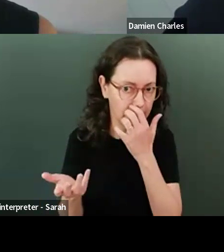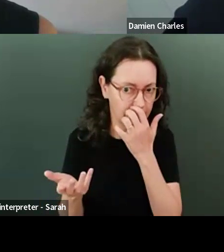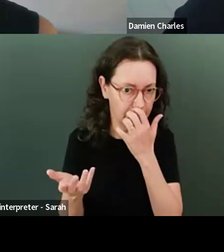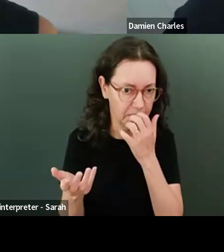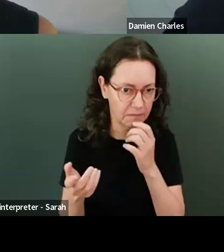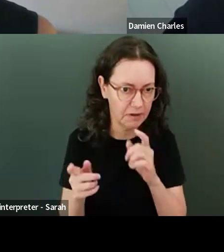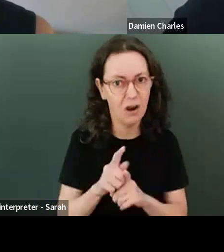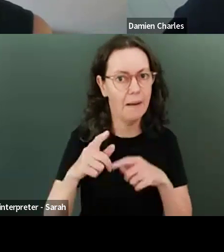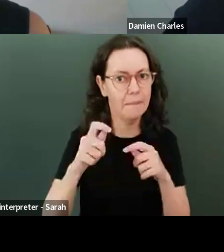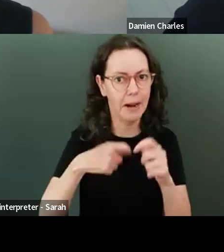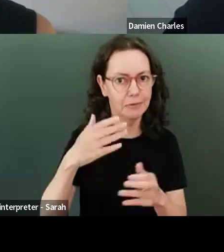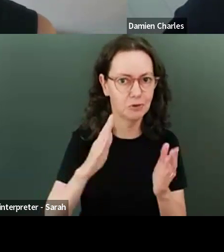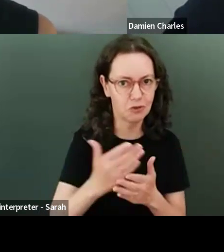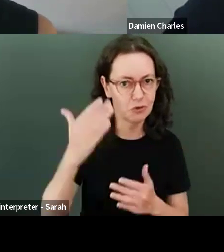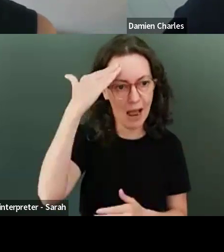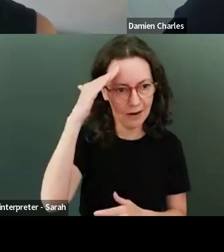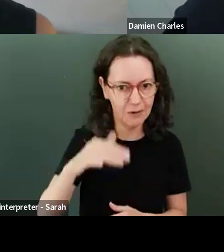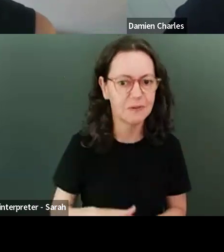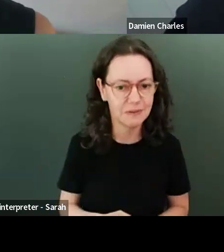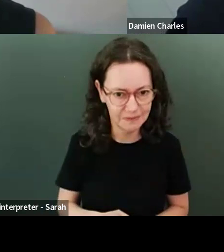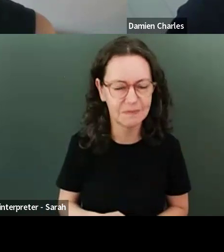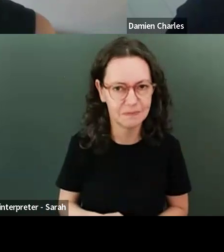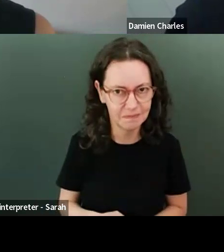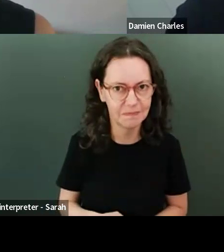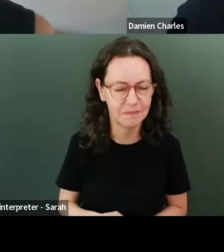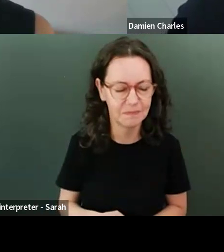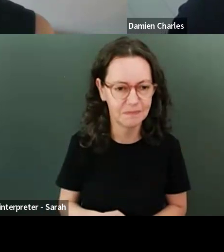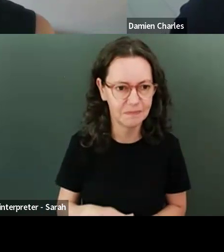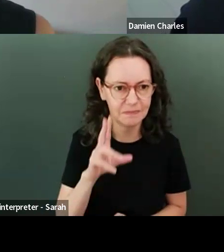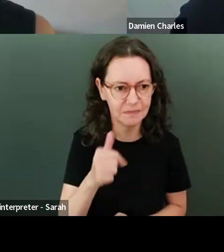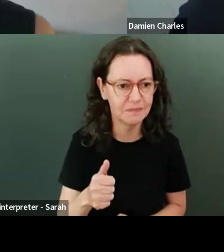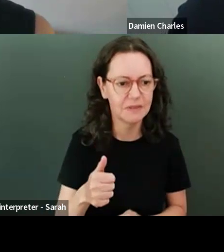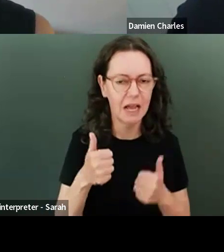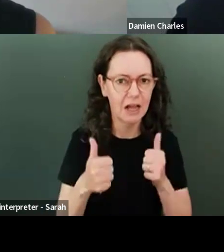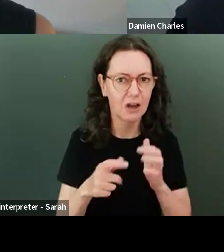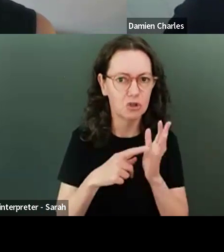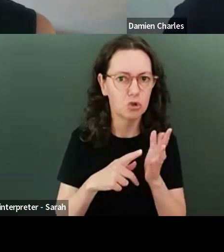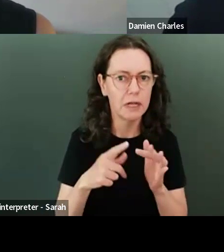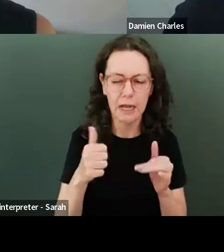that